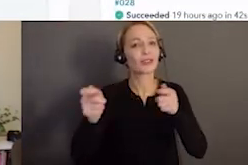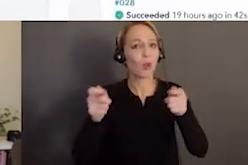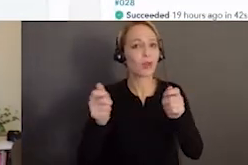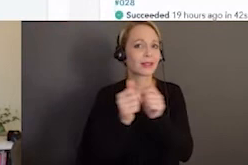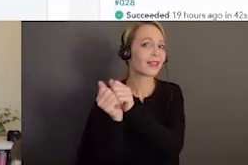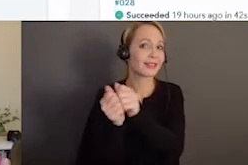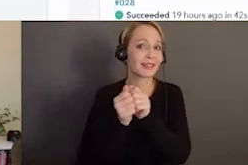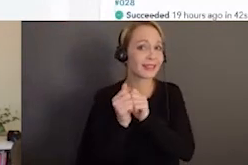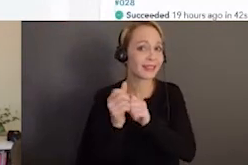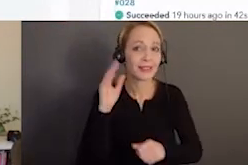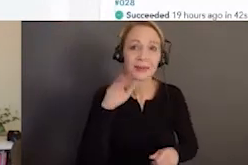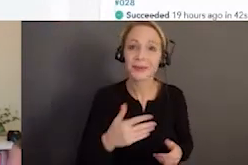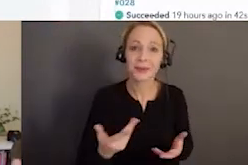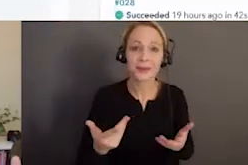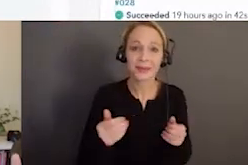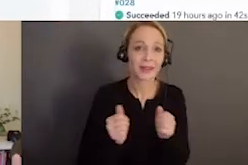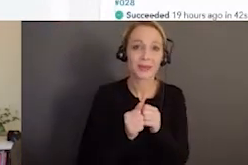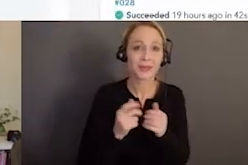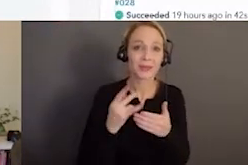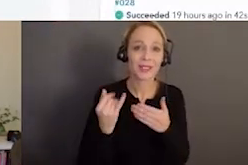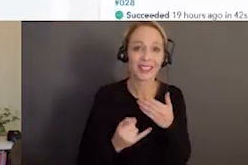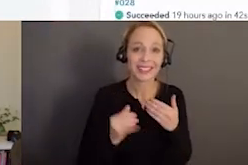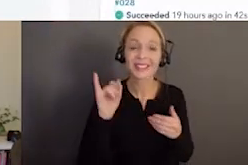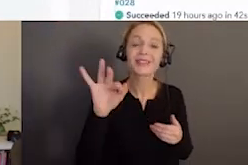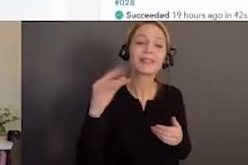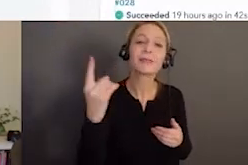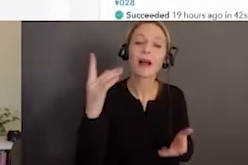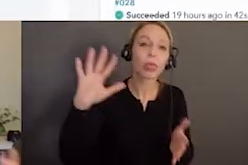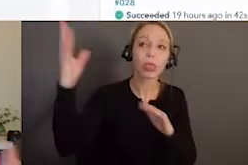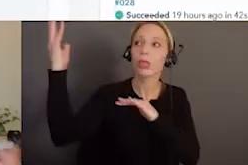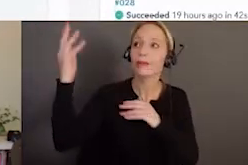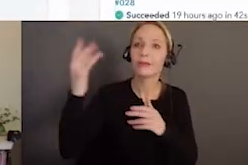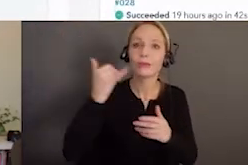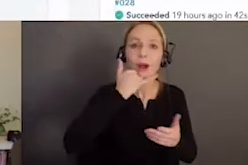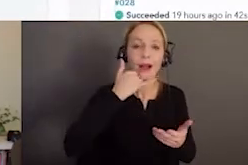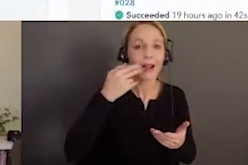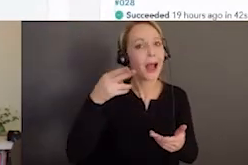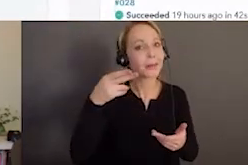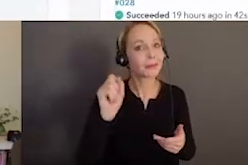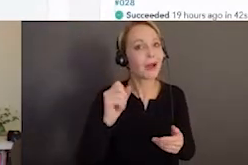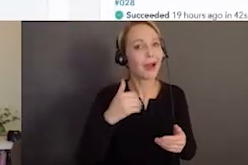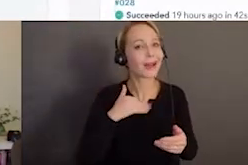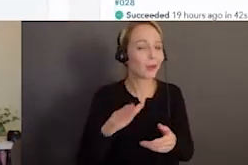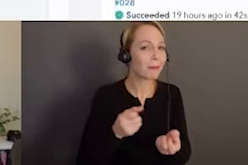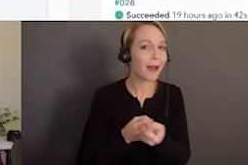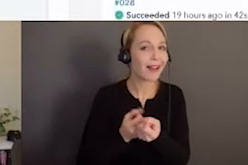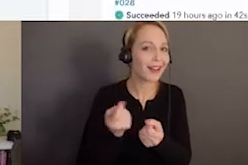CONTROL TOGETHER. AND WITH PROJECTS IF SOMETHING GOES WRONG HubSpot HAS YOUR BACK A BIT.